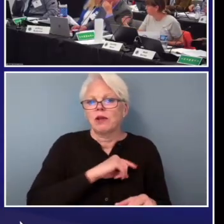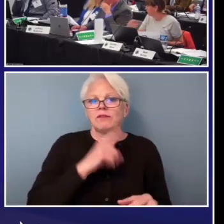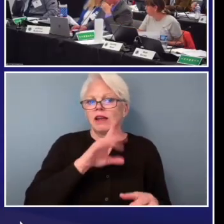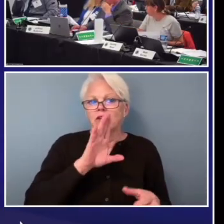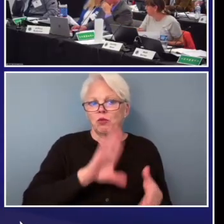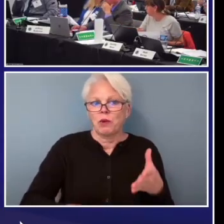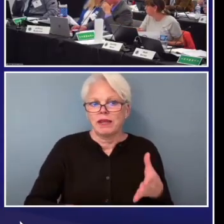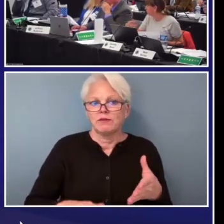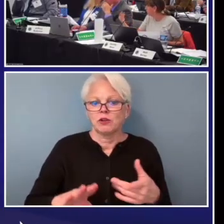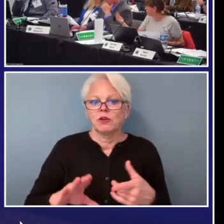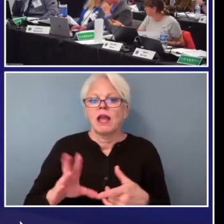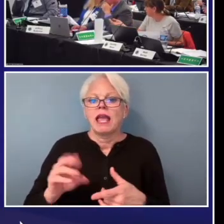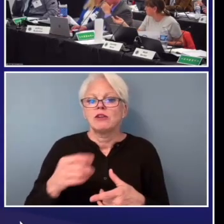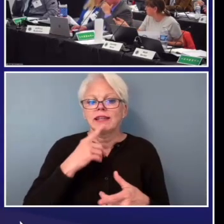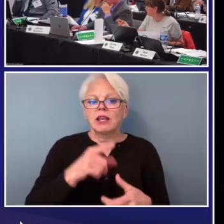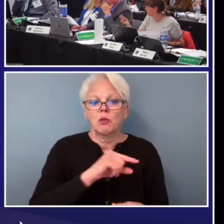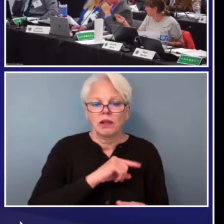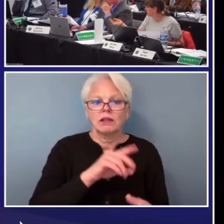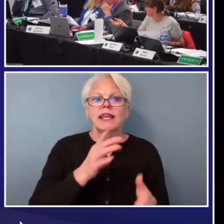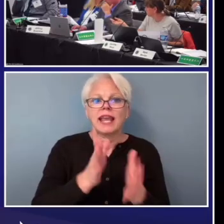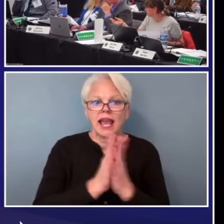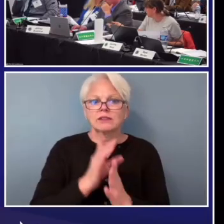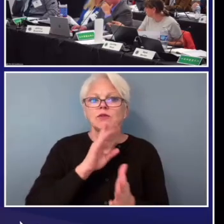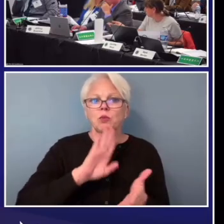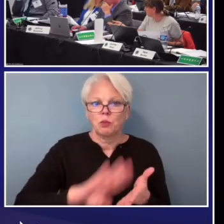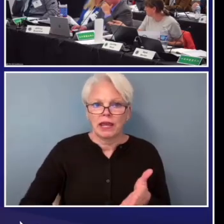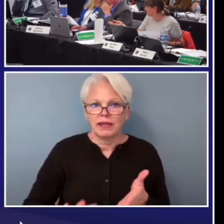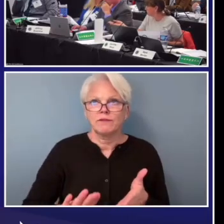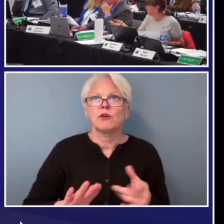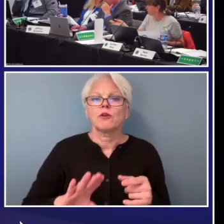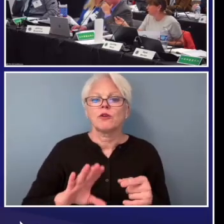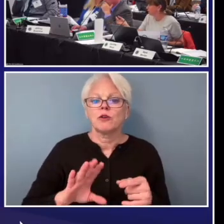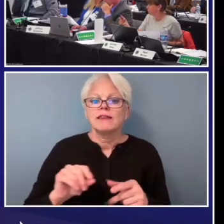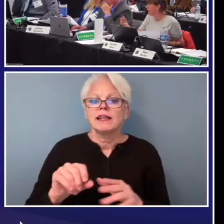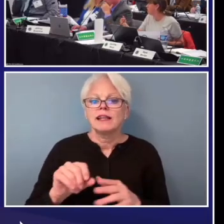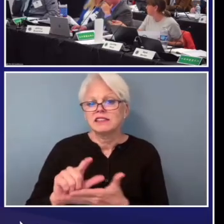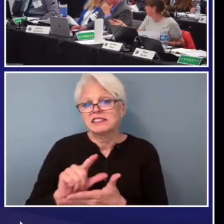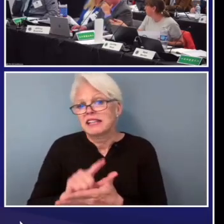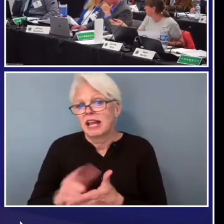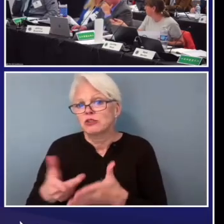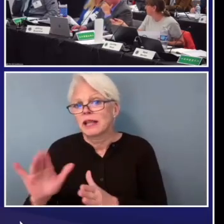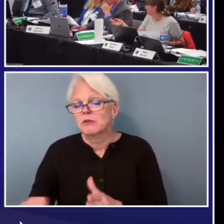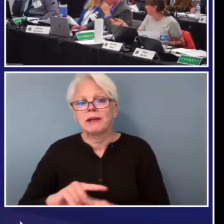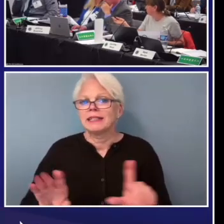It's not in regulation, they can still ask for it because the statute has allowed for it. But that's not transparent because